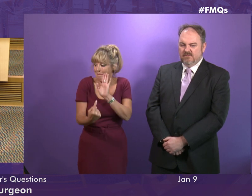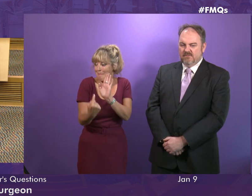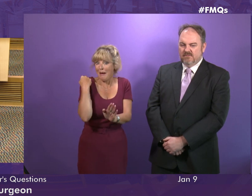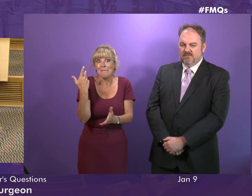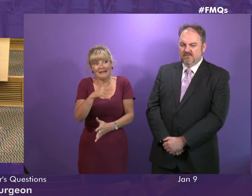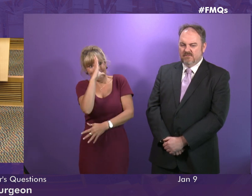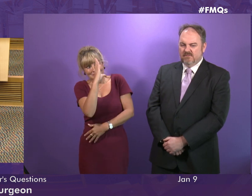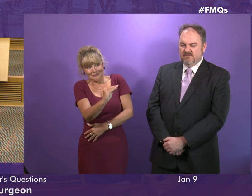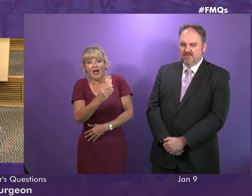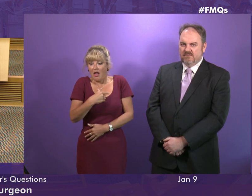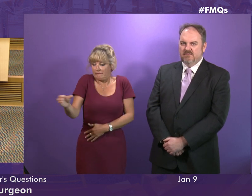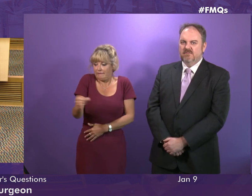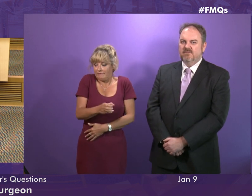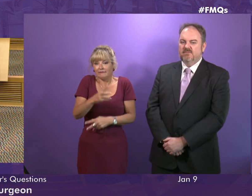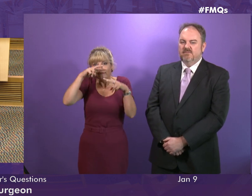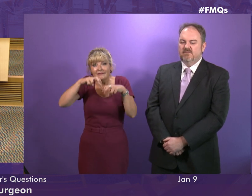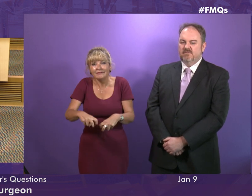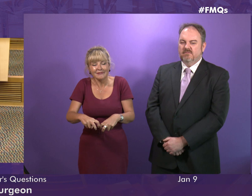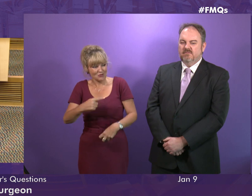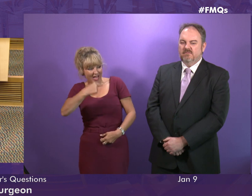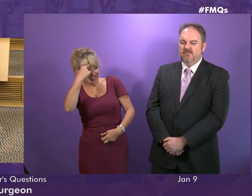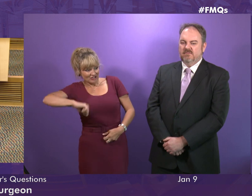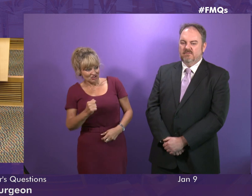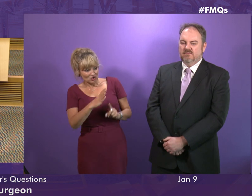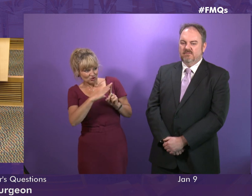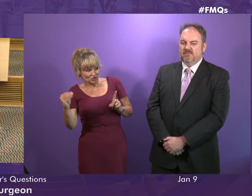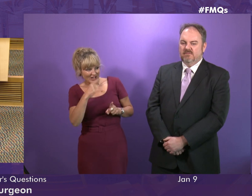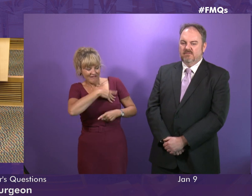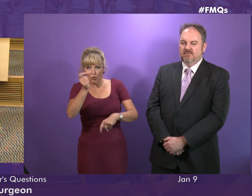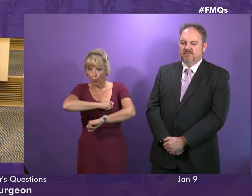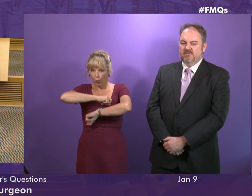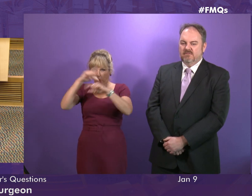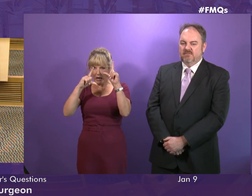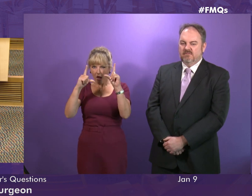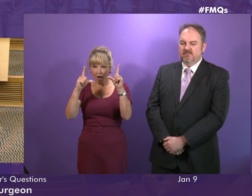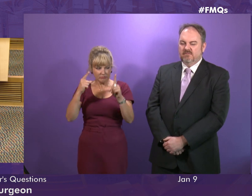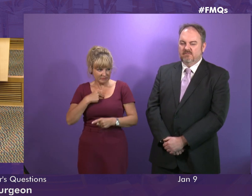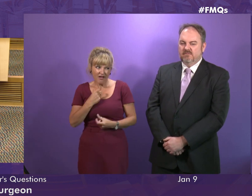Perhaps it is the Scottish Conservatives who need to wake up and pay a bit more attention.